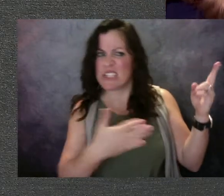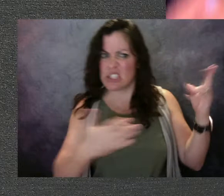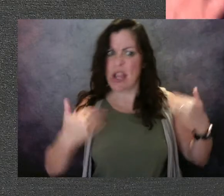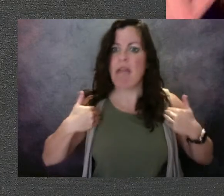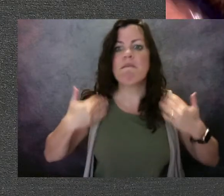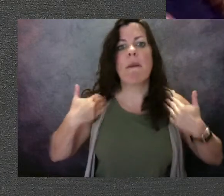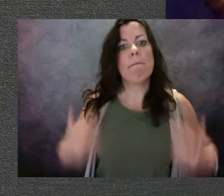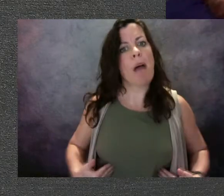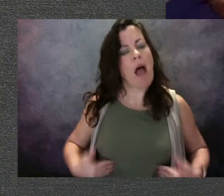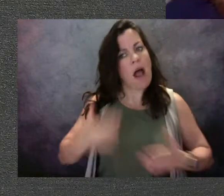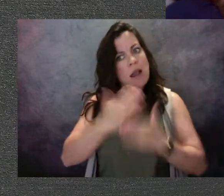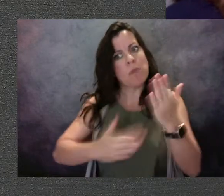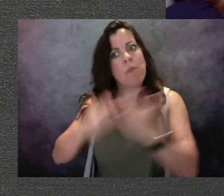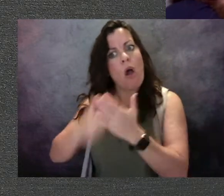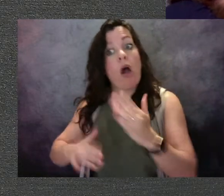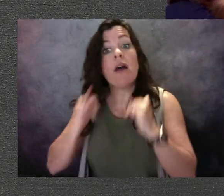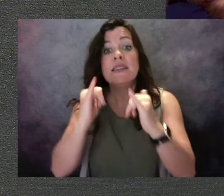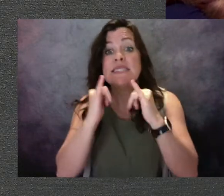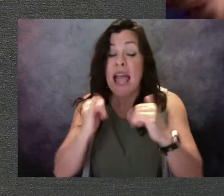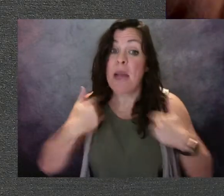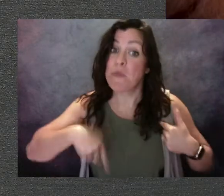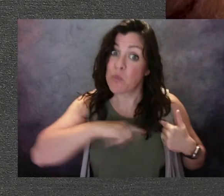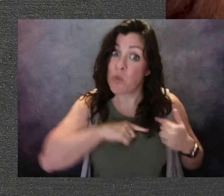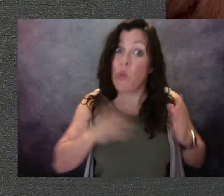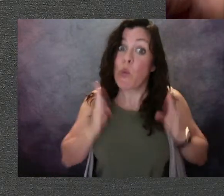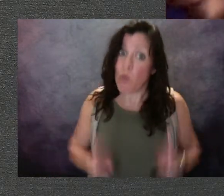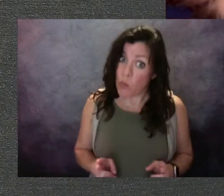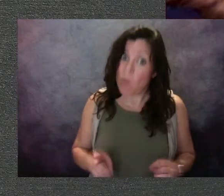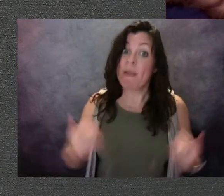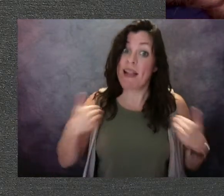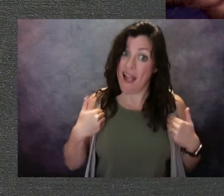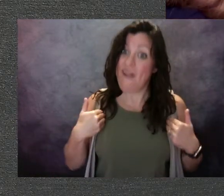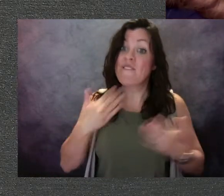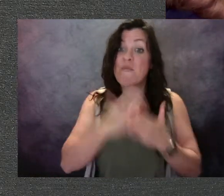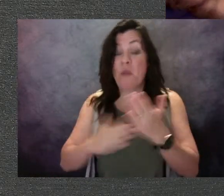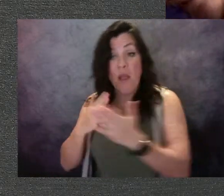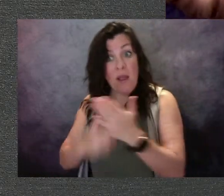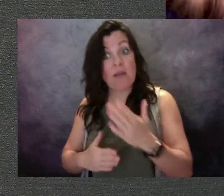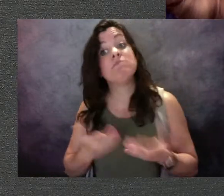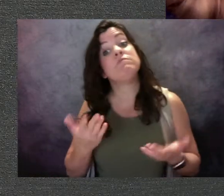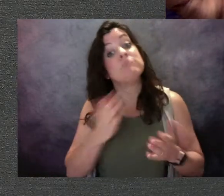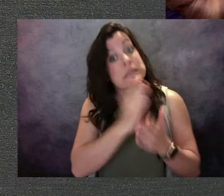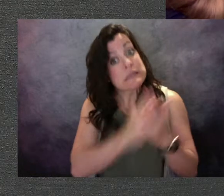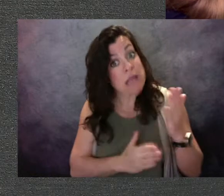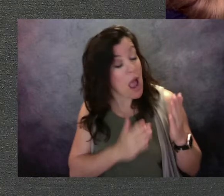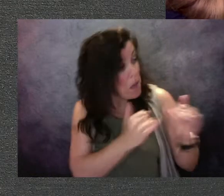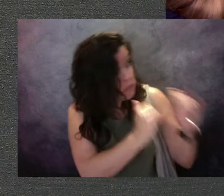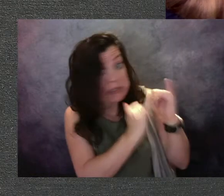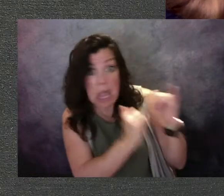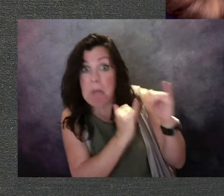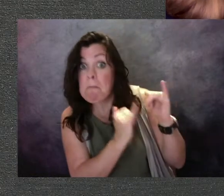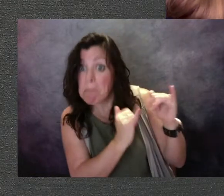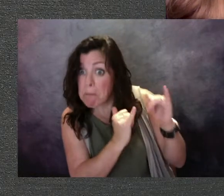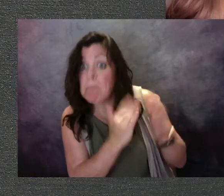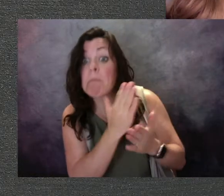just like we have many different parts. Some of the fishes parts are just like ours. Can you spot any?